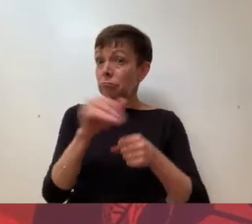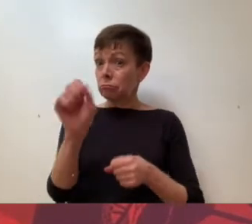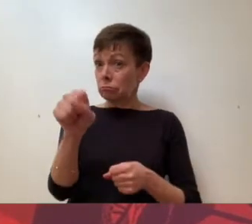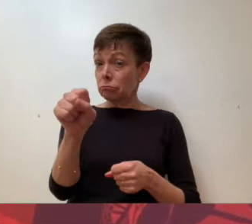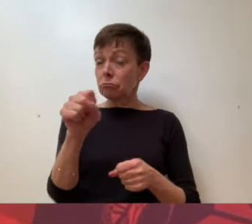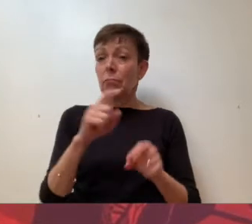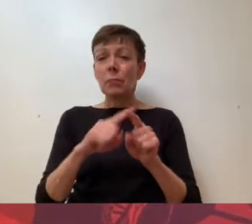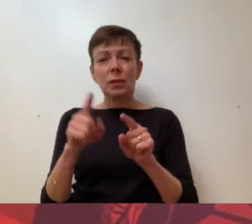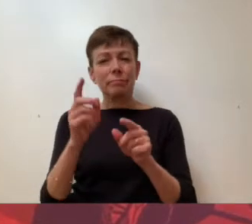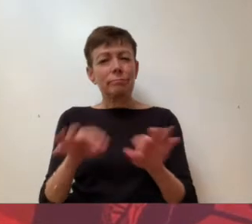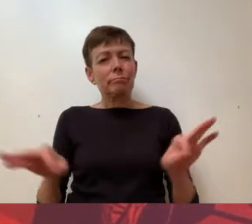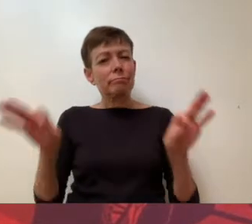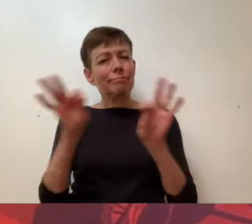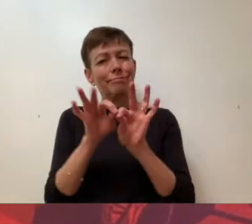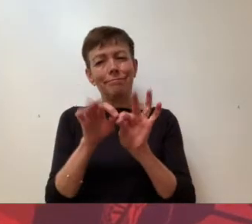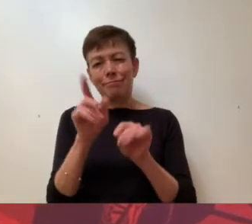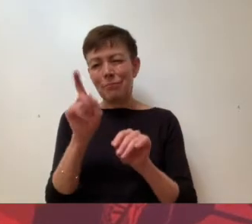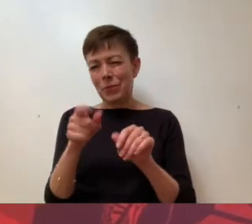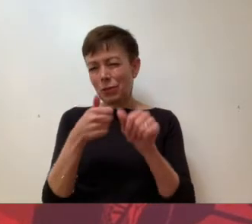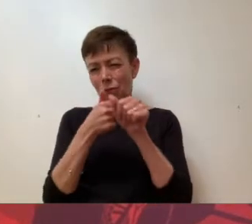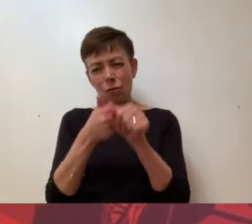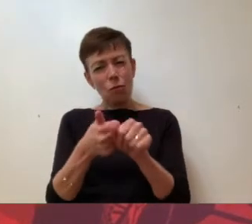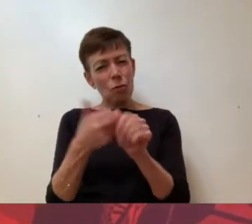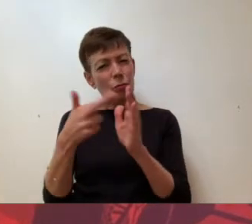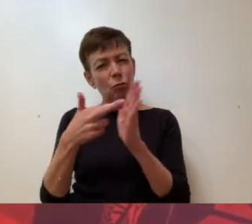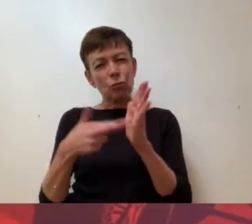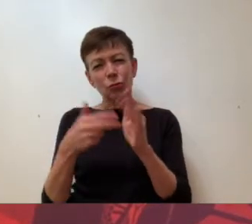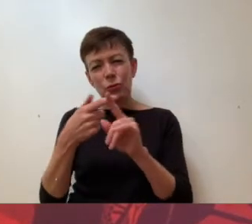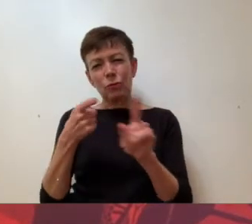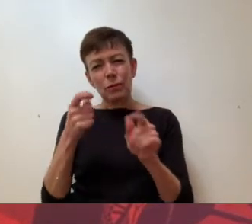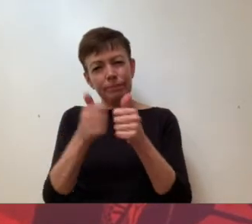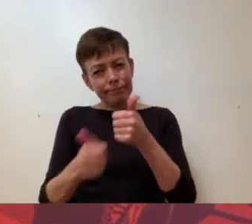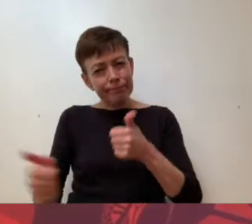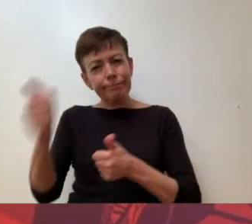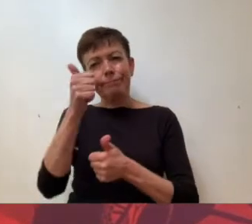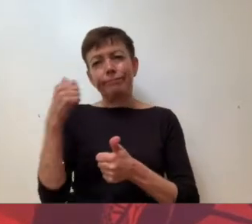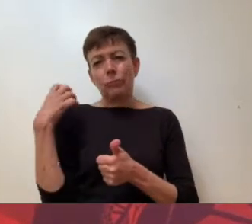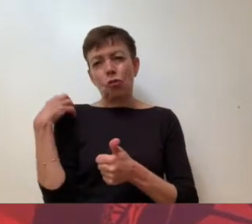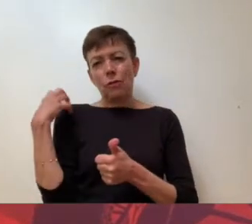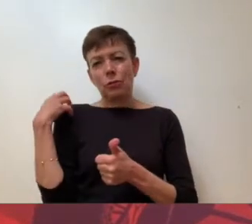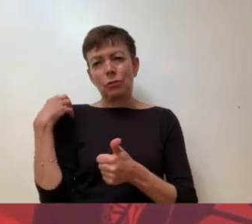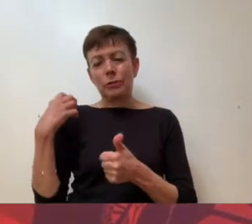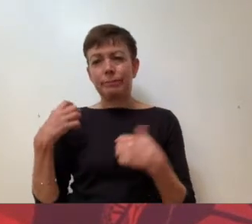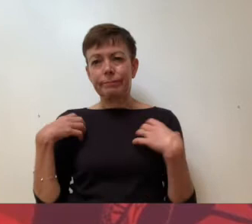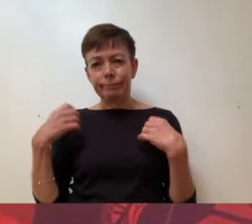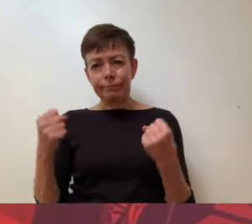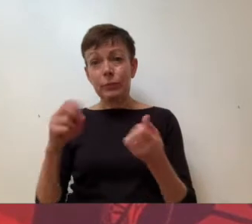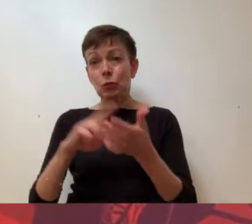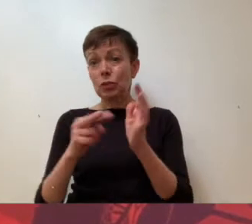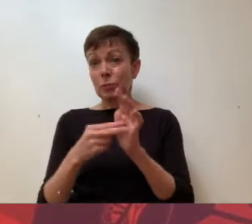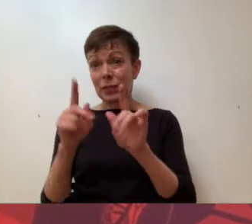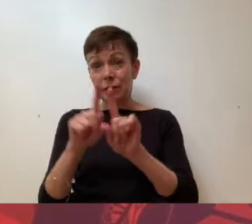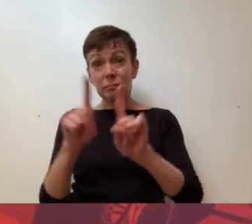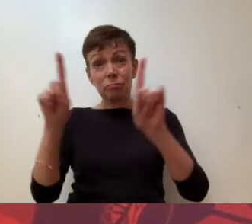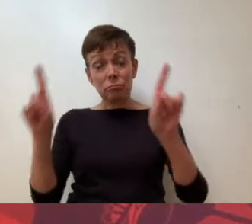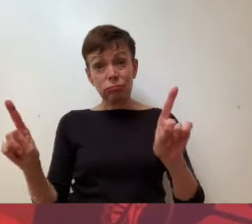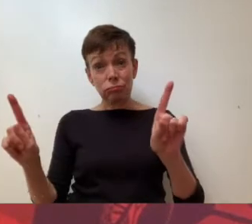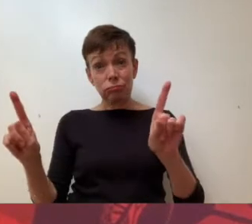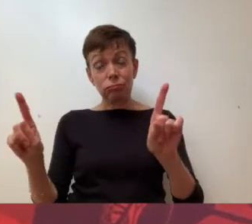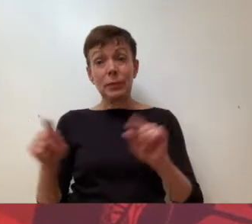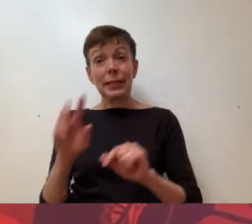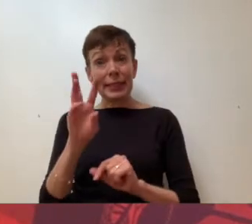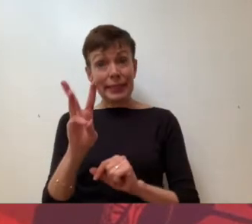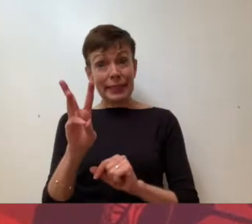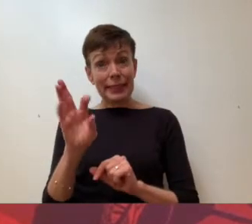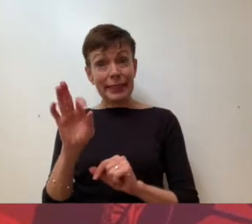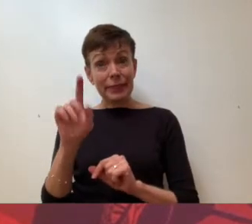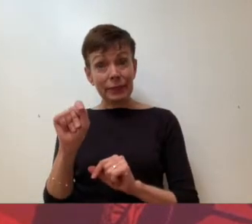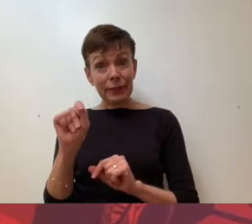So please continue to tune into The City's website as well as the provincial website